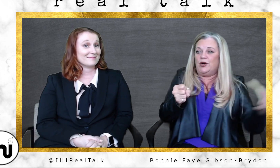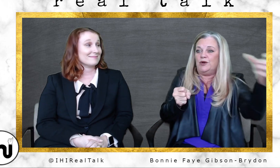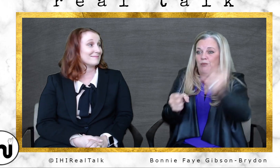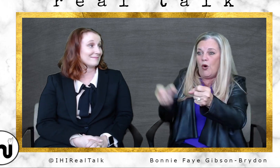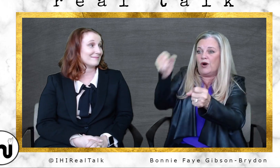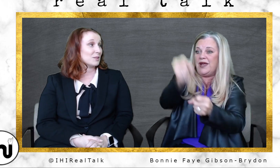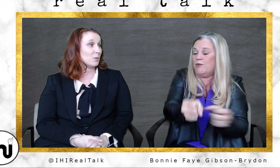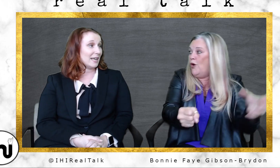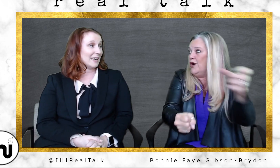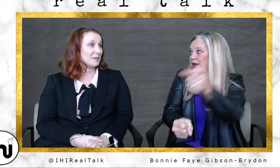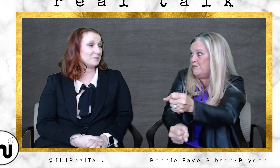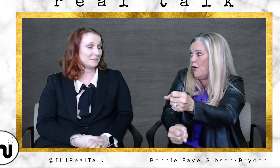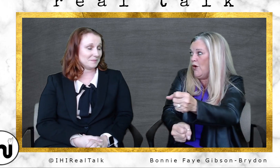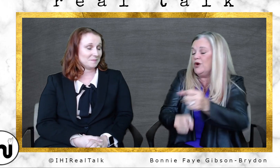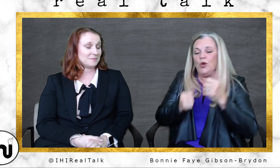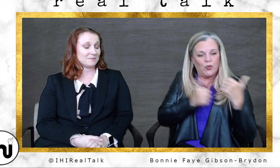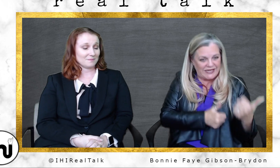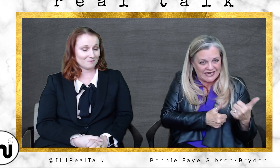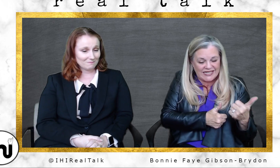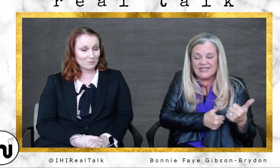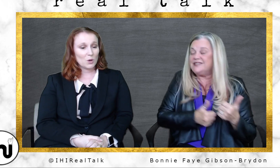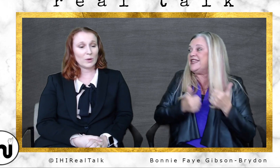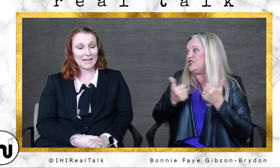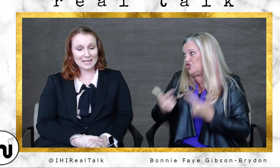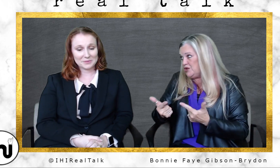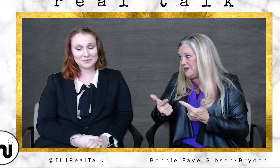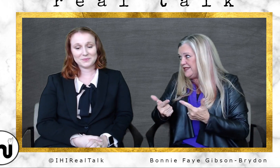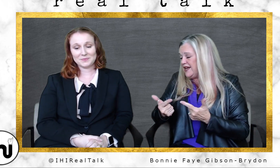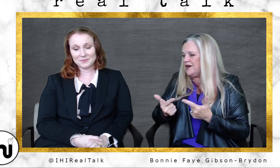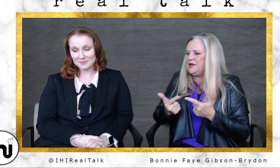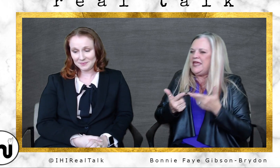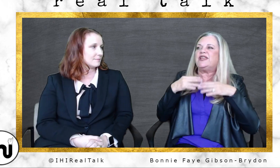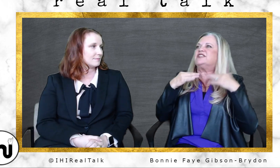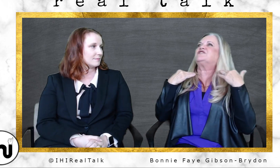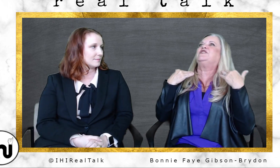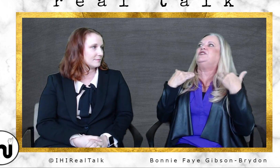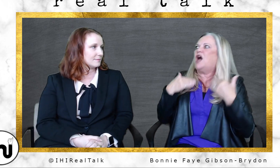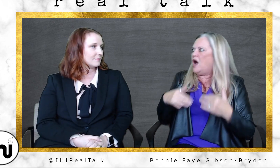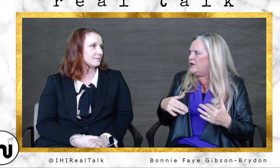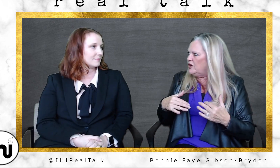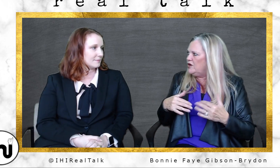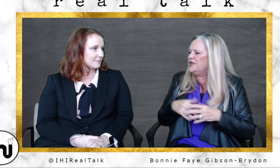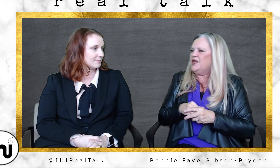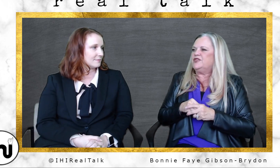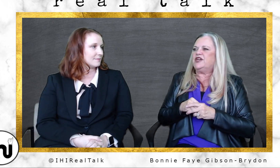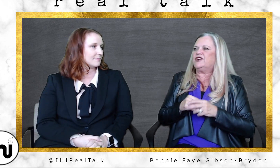more and more and more. We need it. They should be there. It's phenomenal! There is